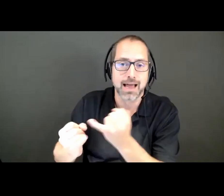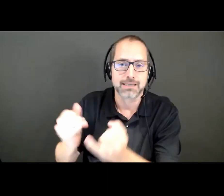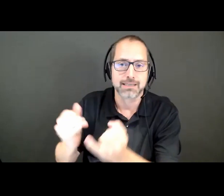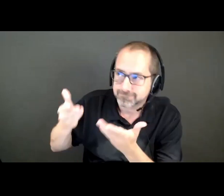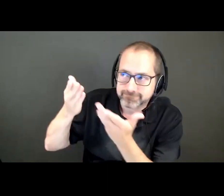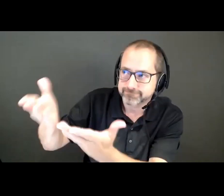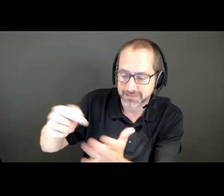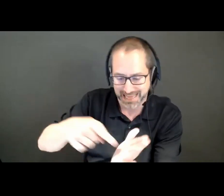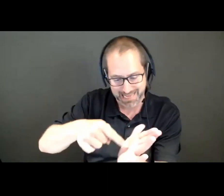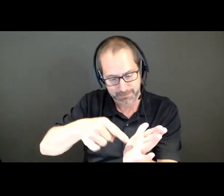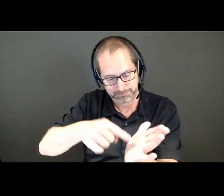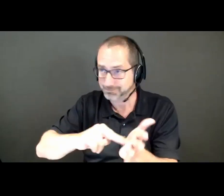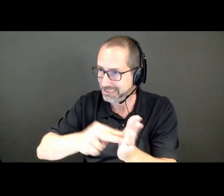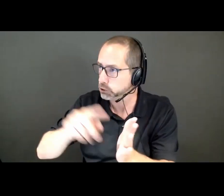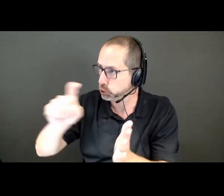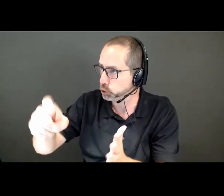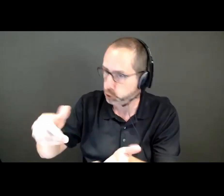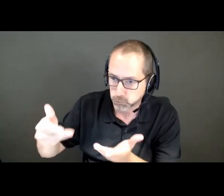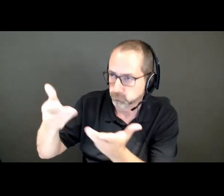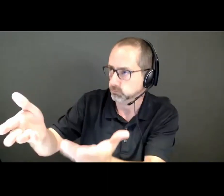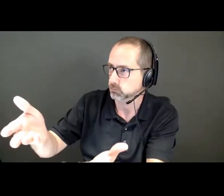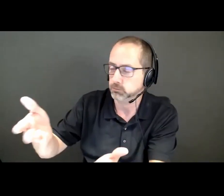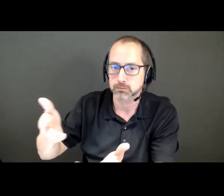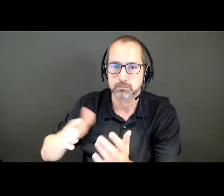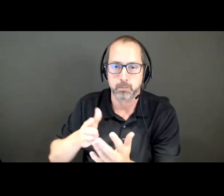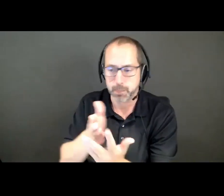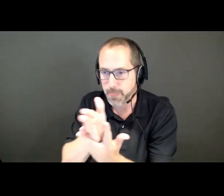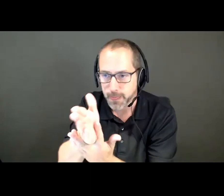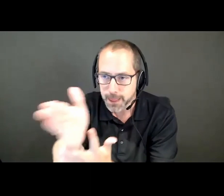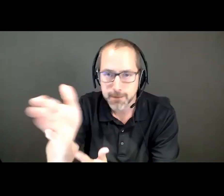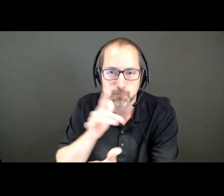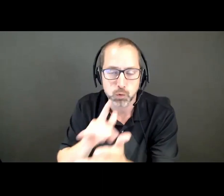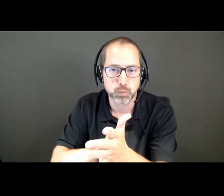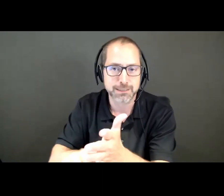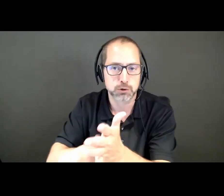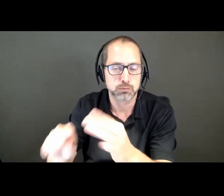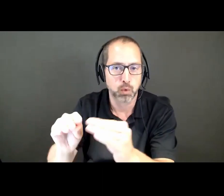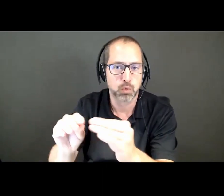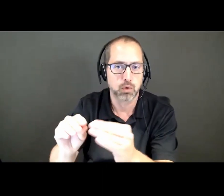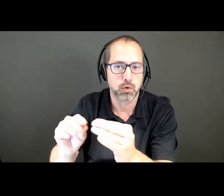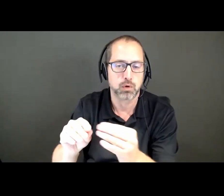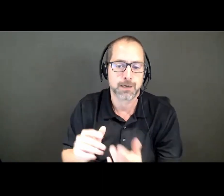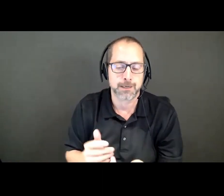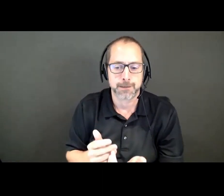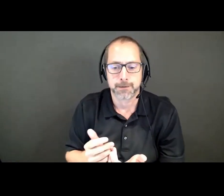it should go from the funding of the research, and then thinking if I talk with the Minister